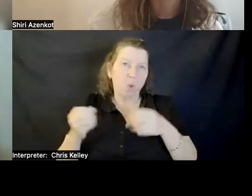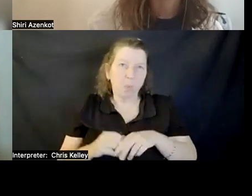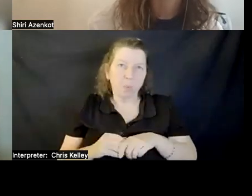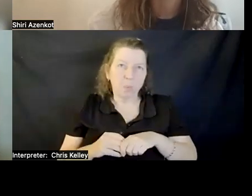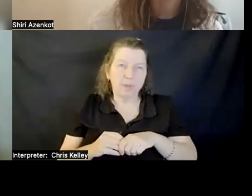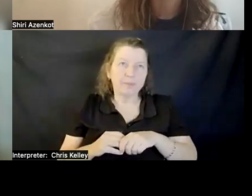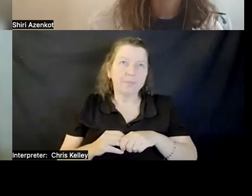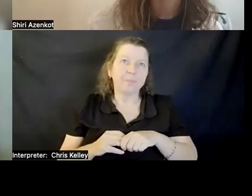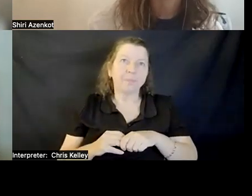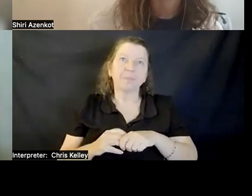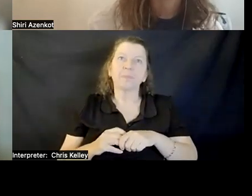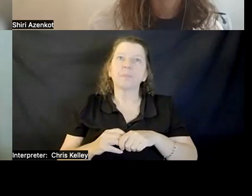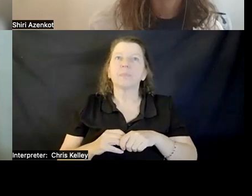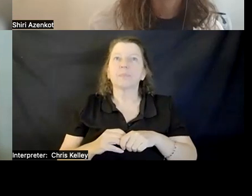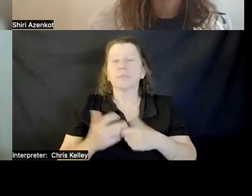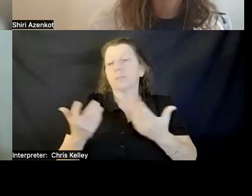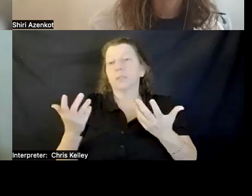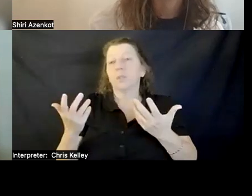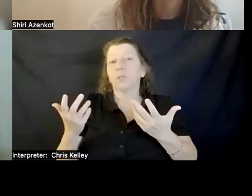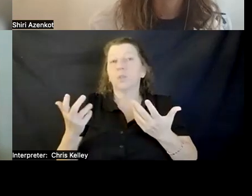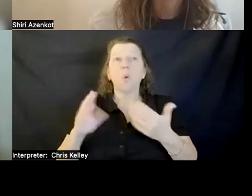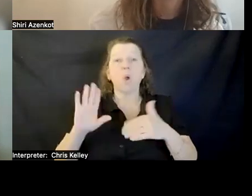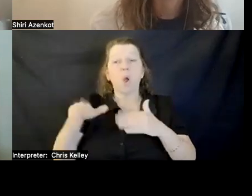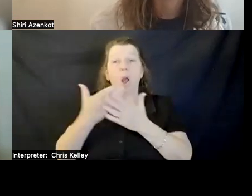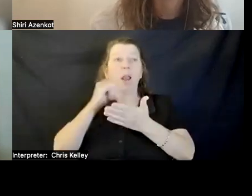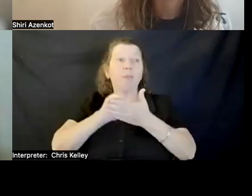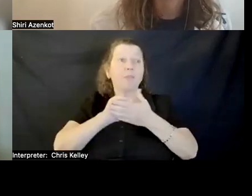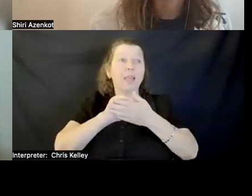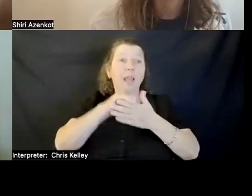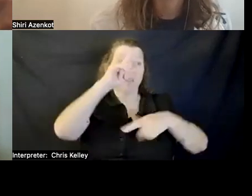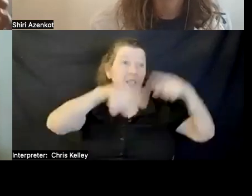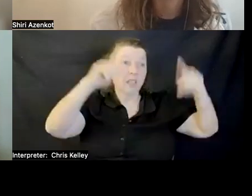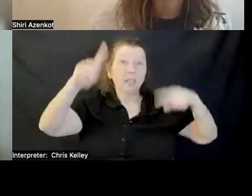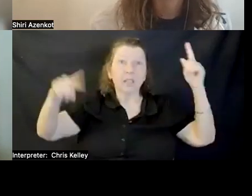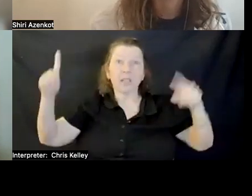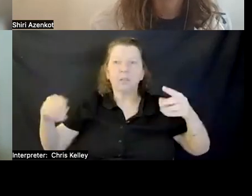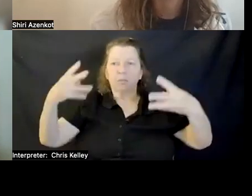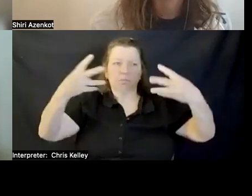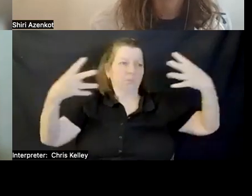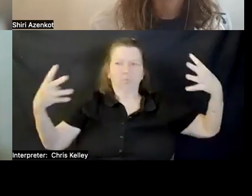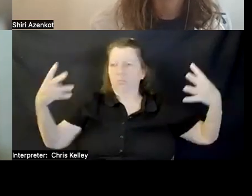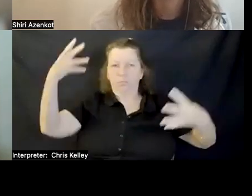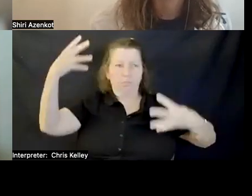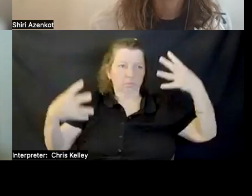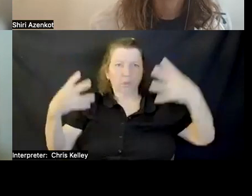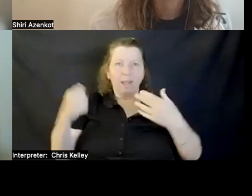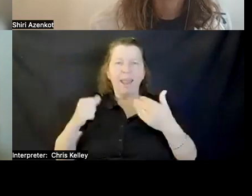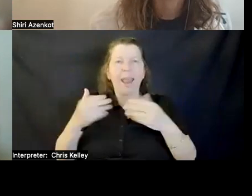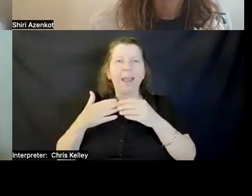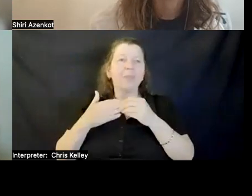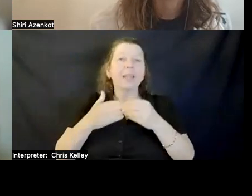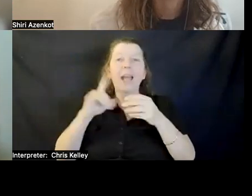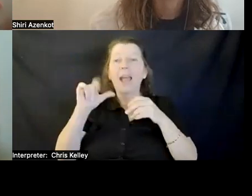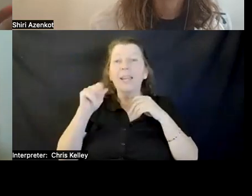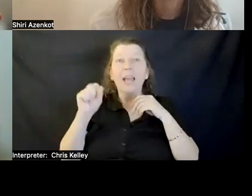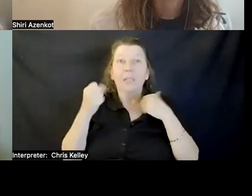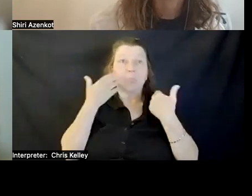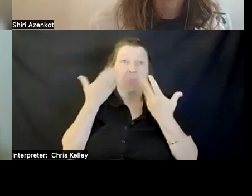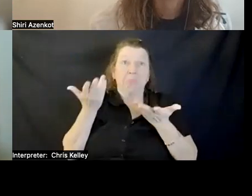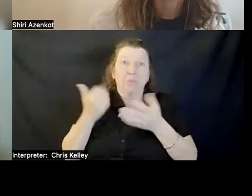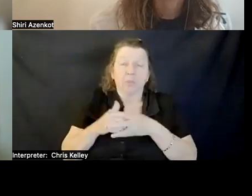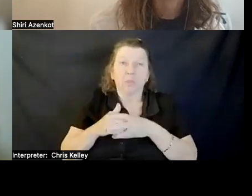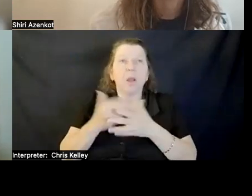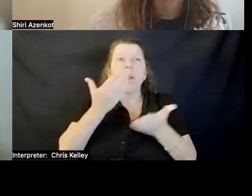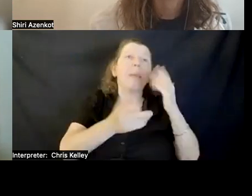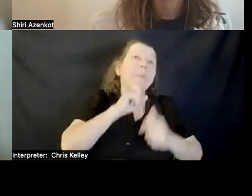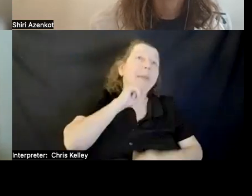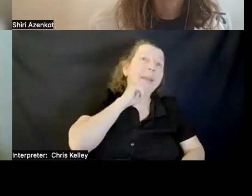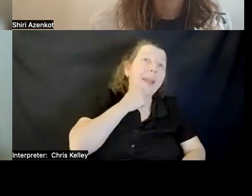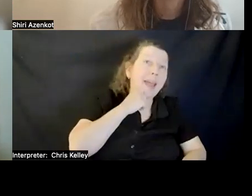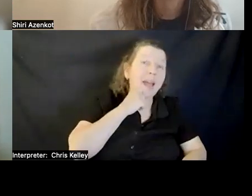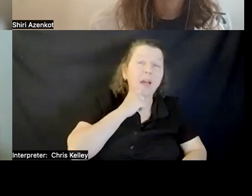SO, IT GETS ALL DILUTED IN DIFFERENT ACCESSIBILITY GUIDELINES. MAYBE APPLE DOES A GREAT JOB